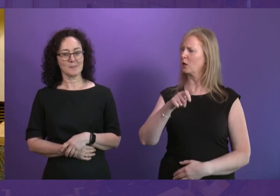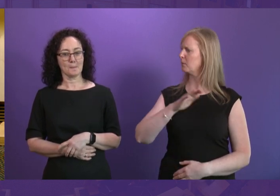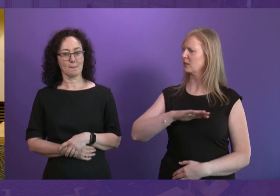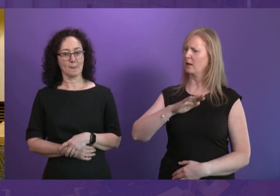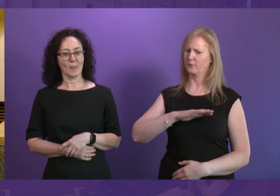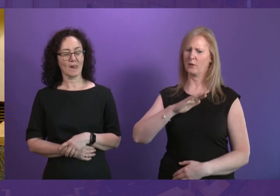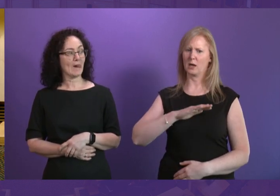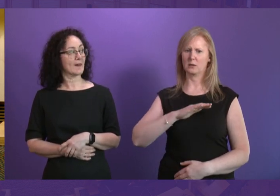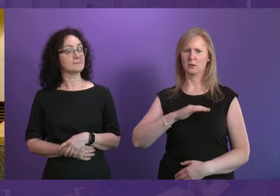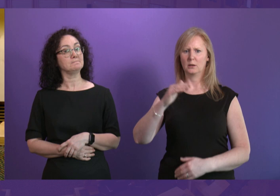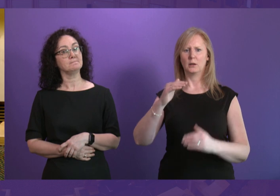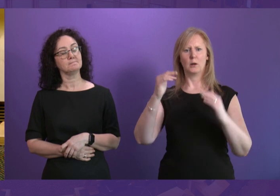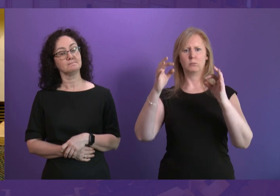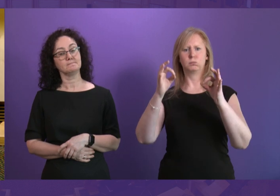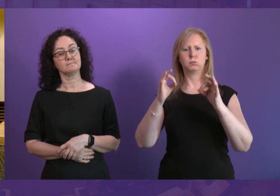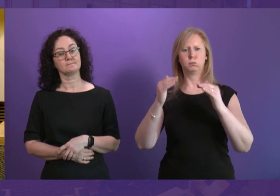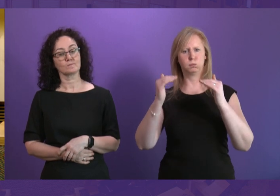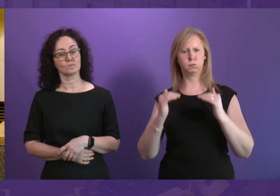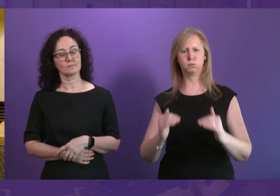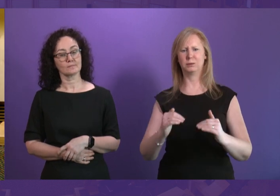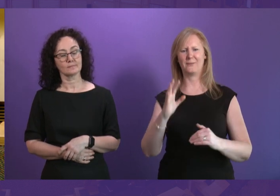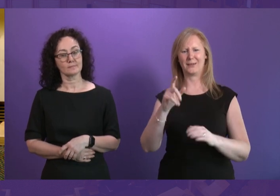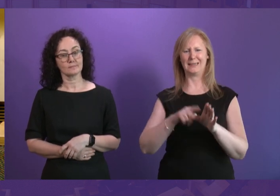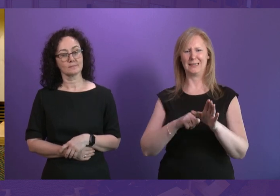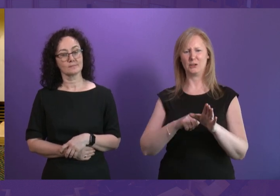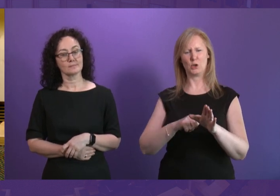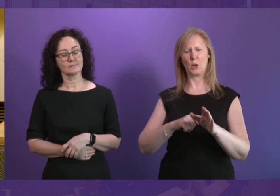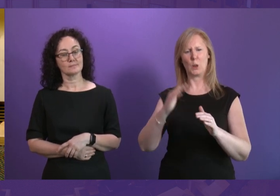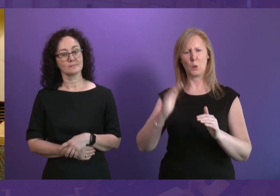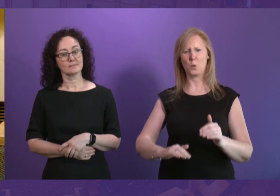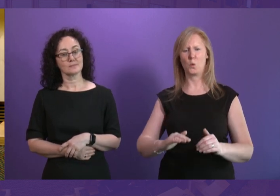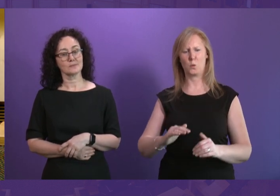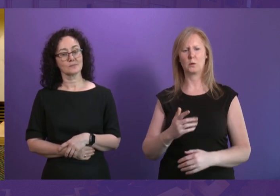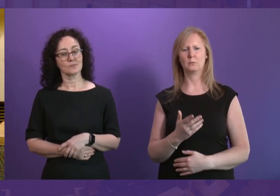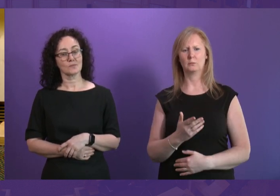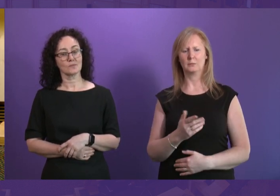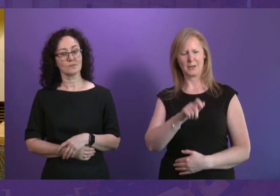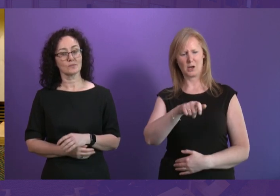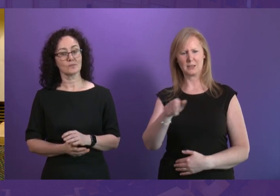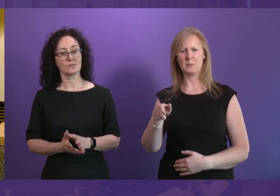have dropped to a 15-year low and performance indicators are still well below the level